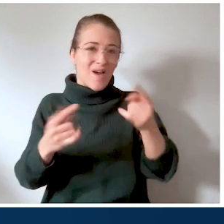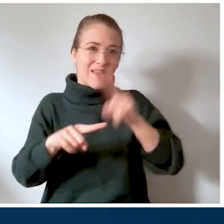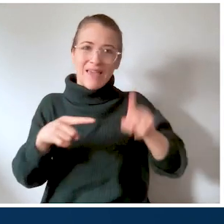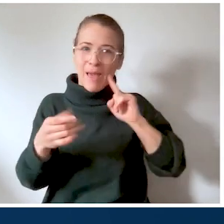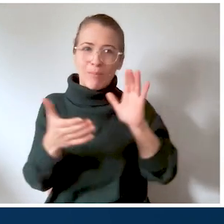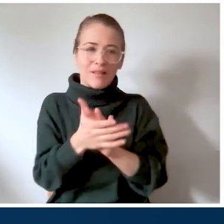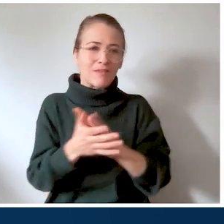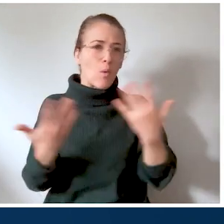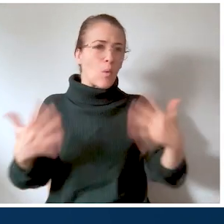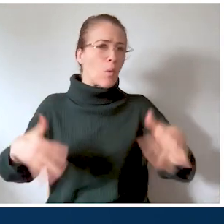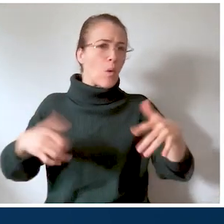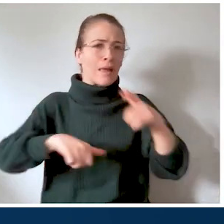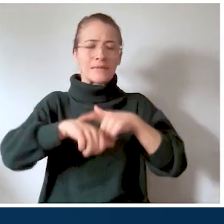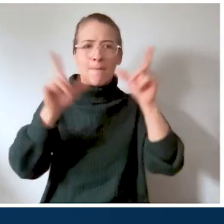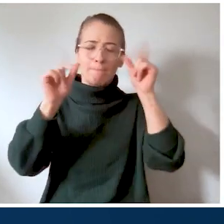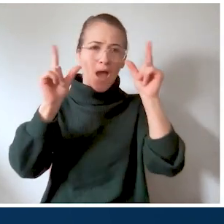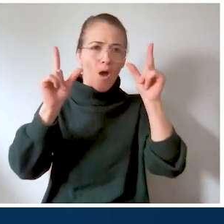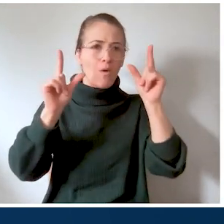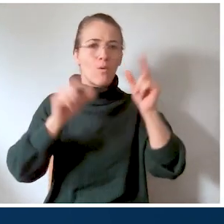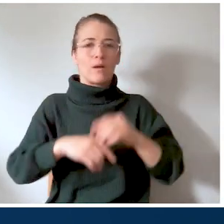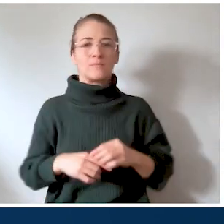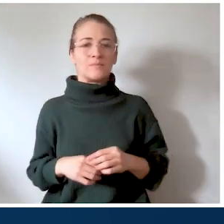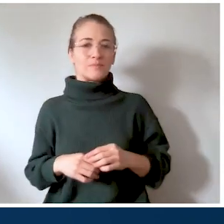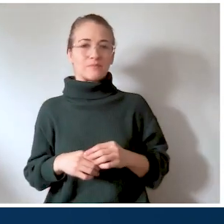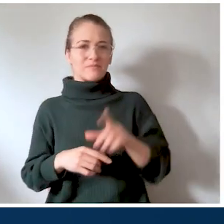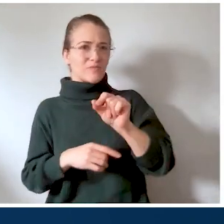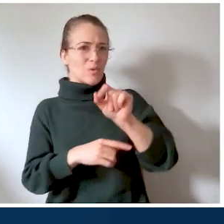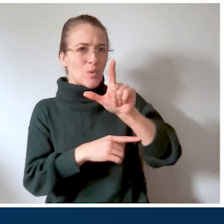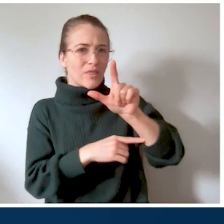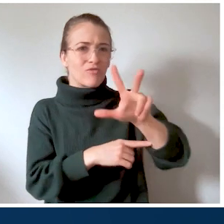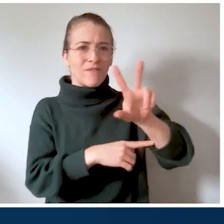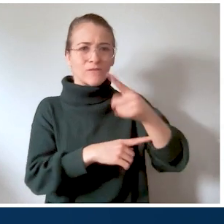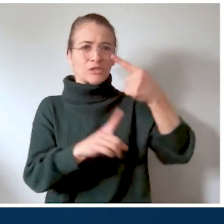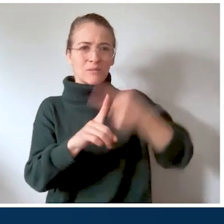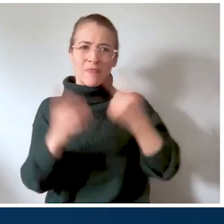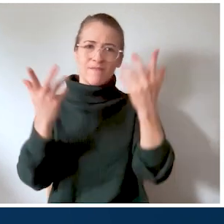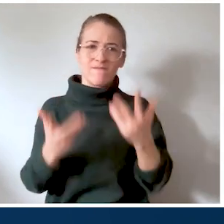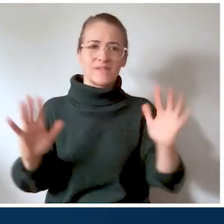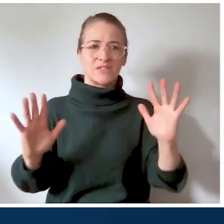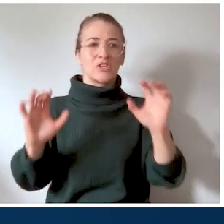we're already done with the first month in January of 2023. We could see a lot more snow,